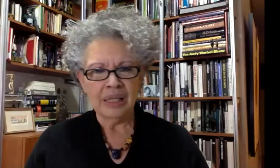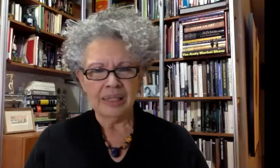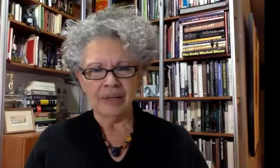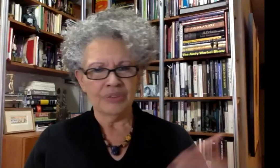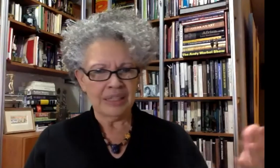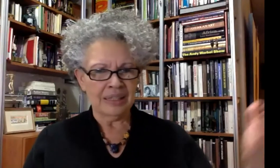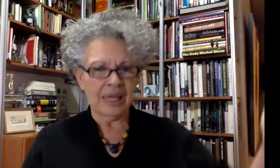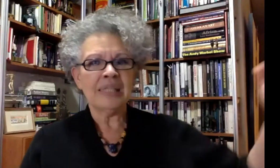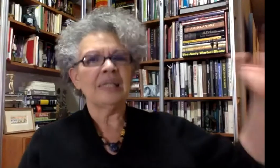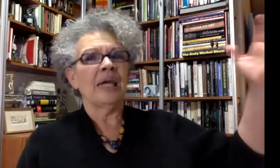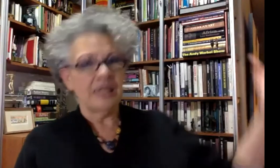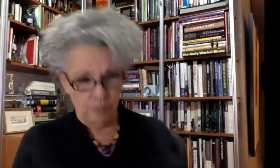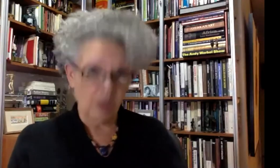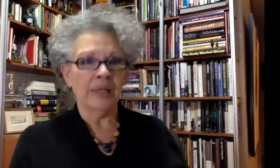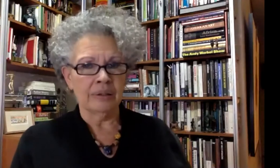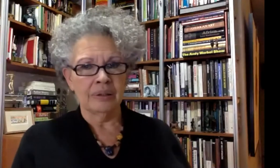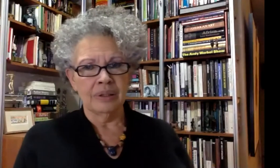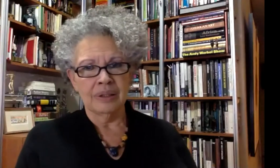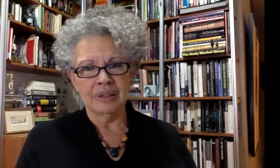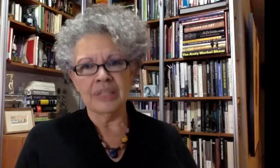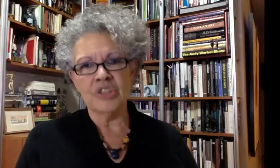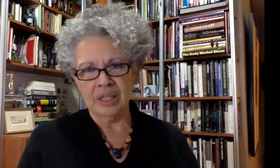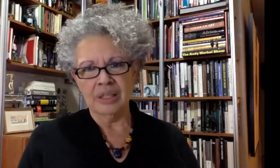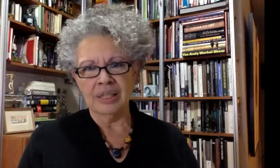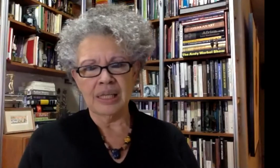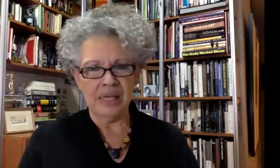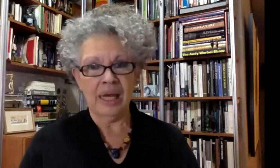newspaper clippings, quotations, sheet music, patent applications, advertisements and other